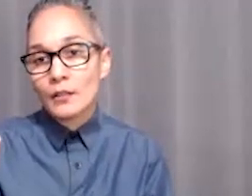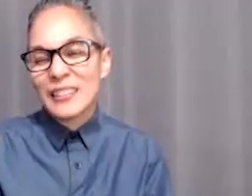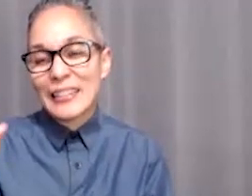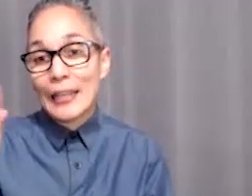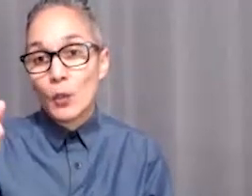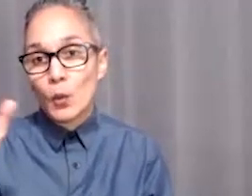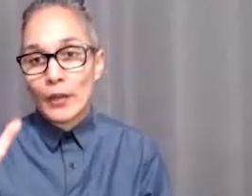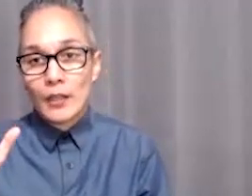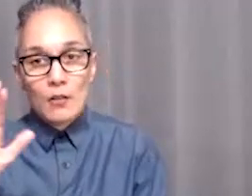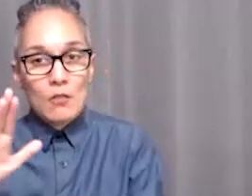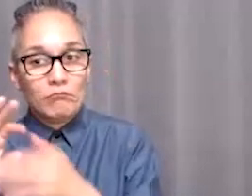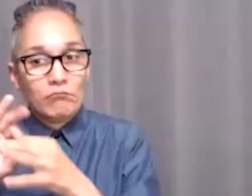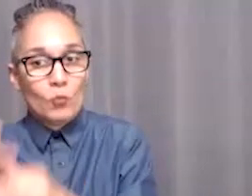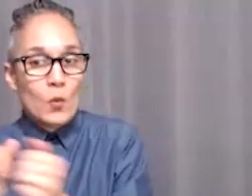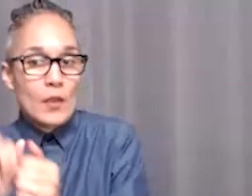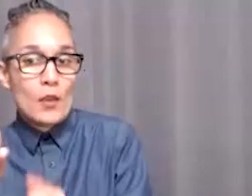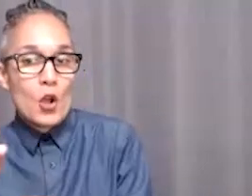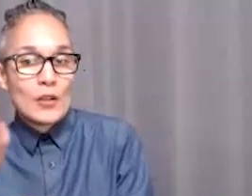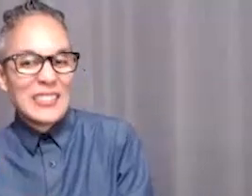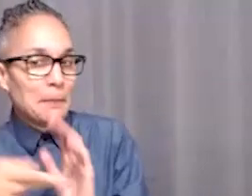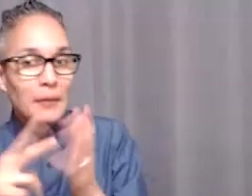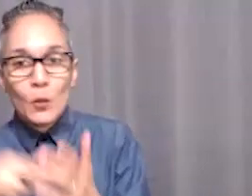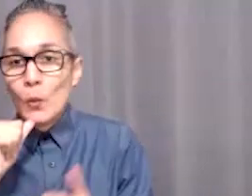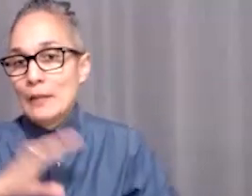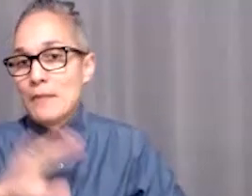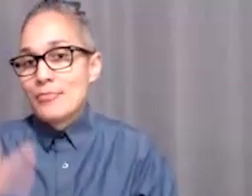What they were looking for, I think Sue may have mentioned this,